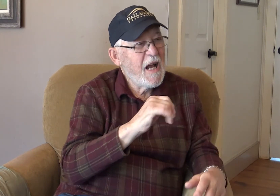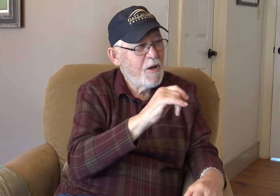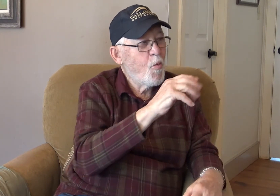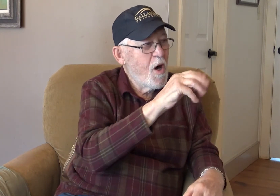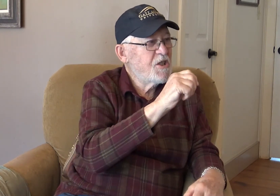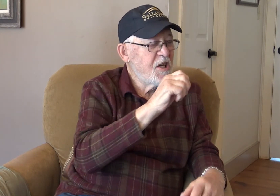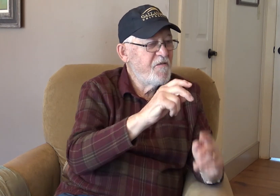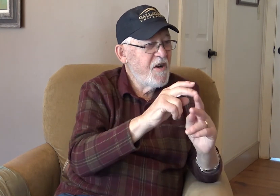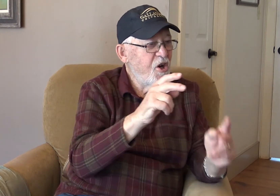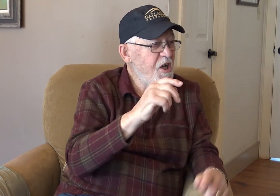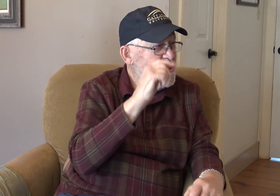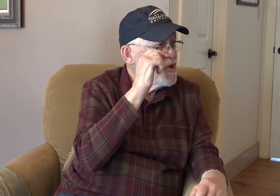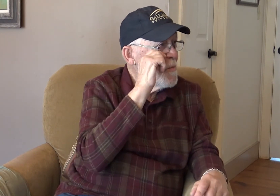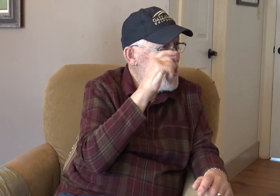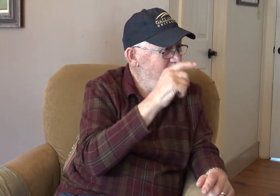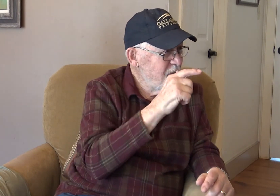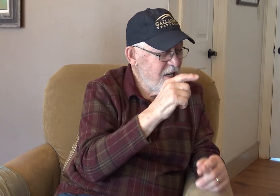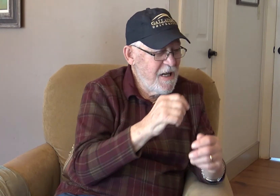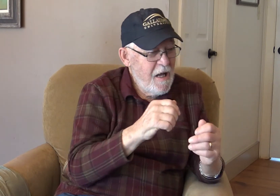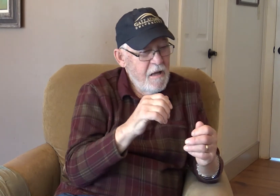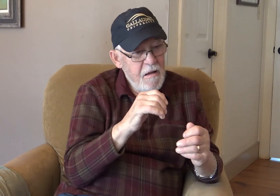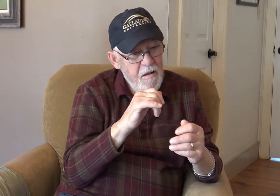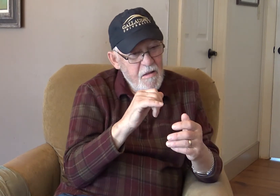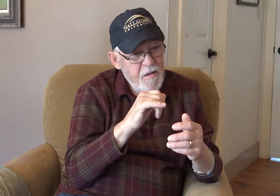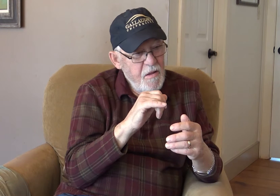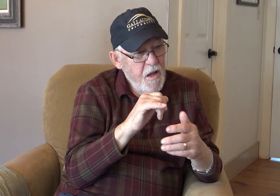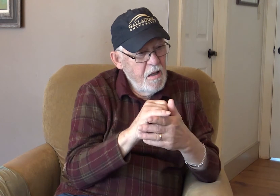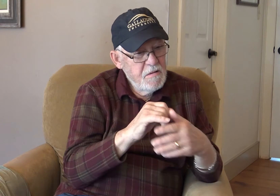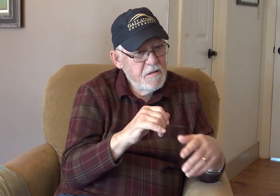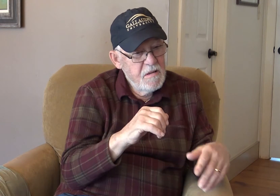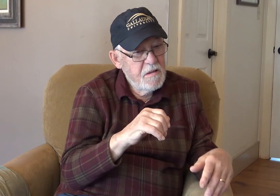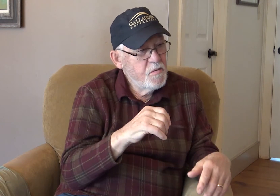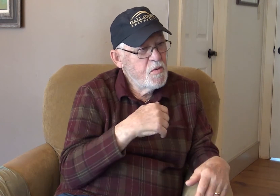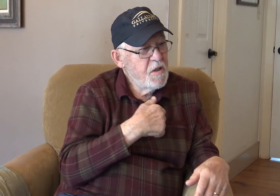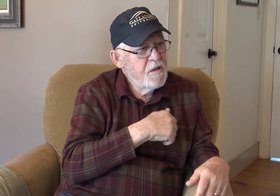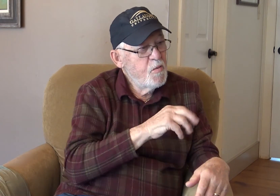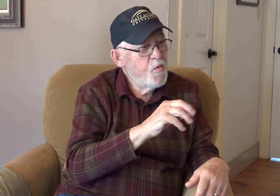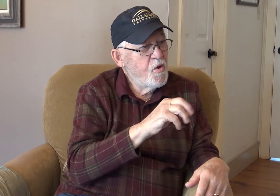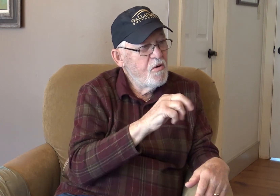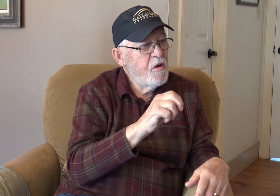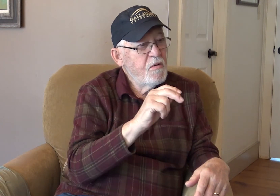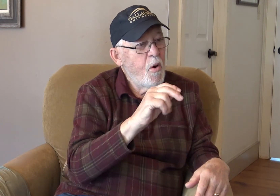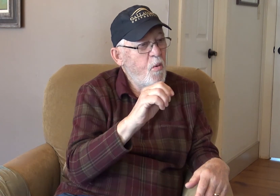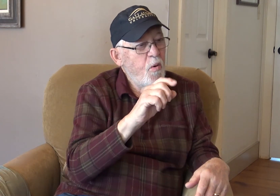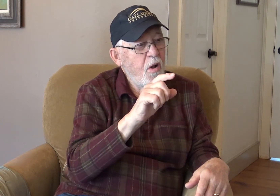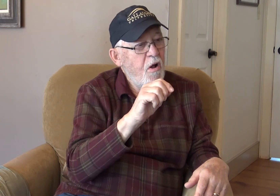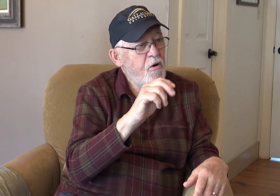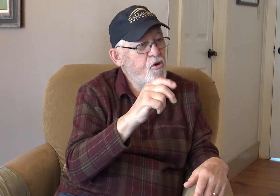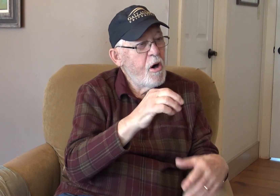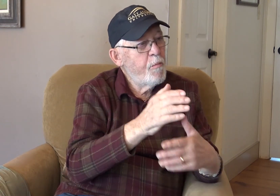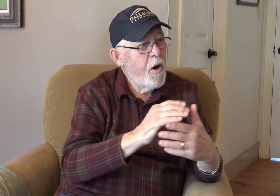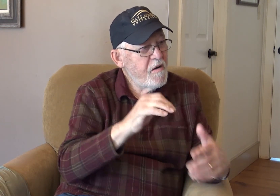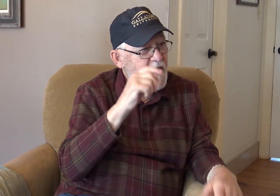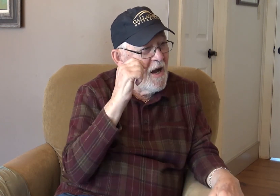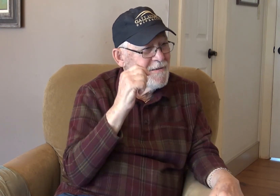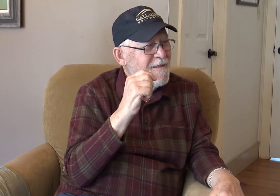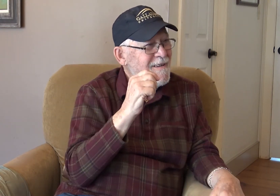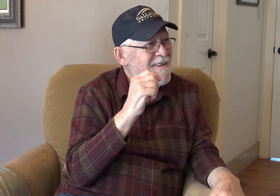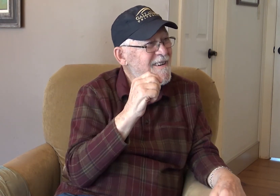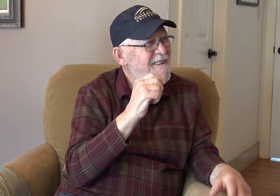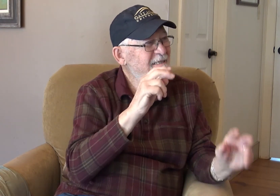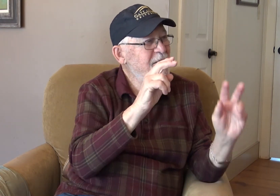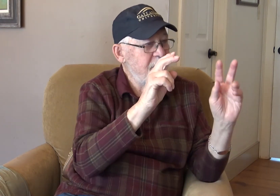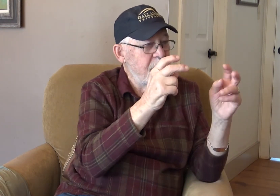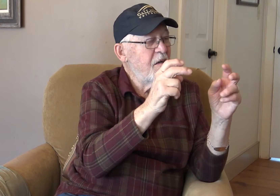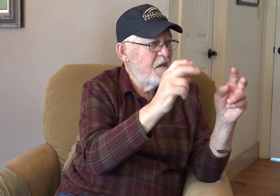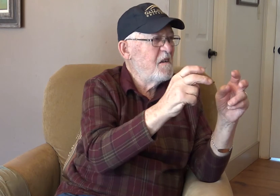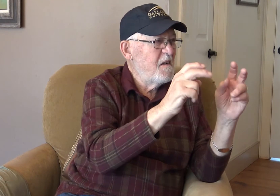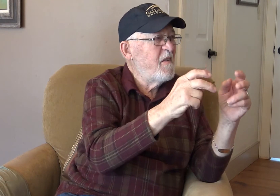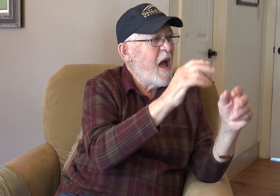So it was very surprising that we were no longer a part of Gallaudet.